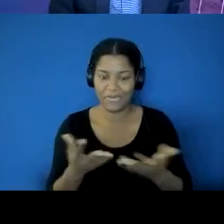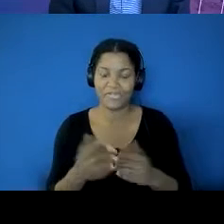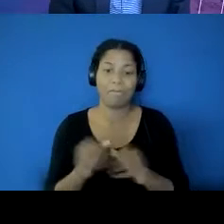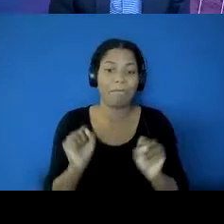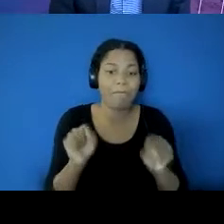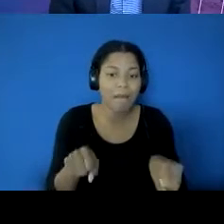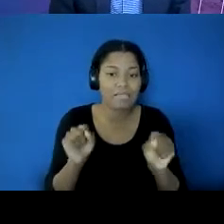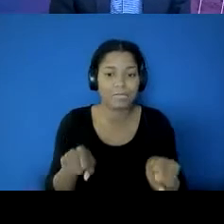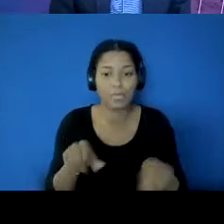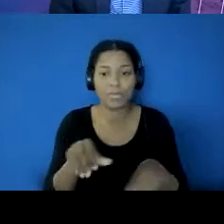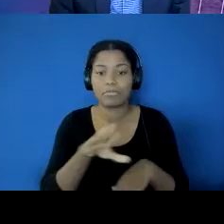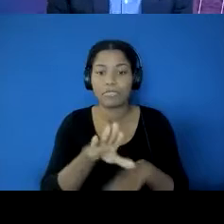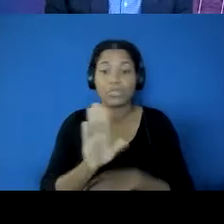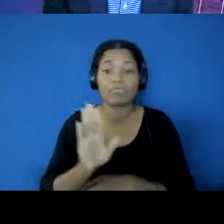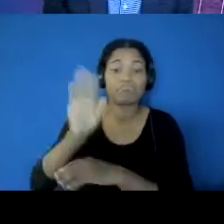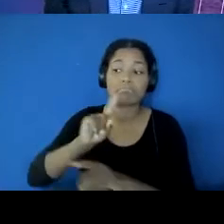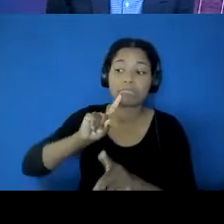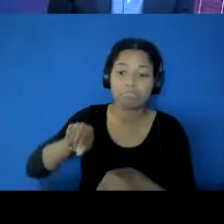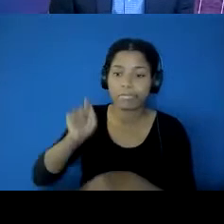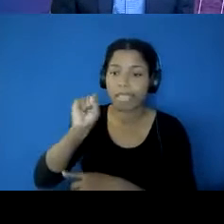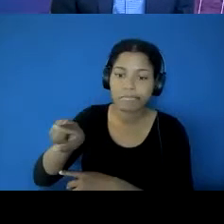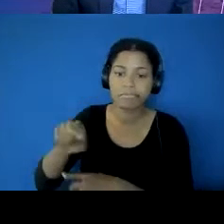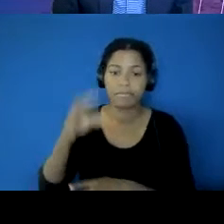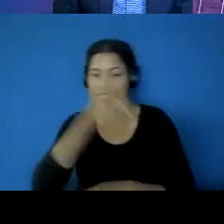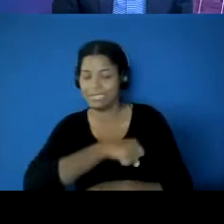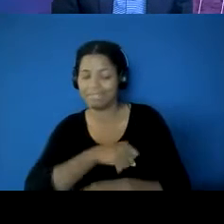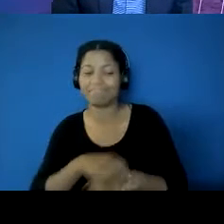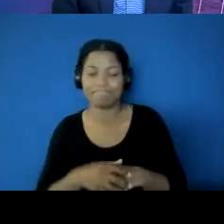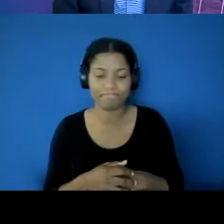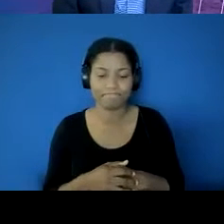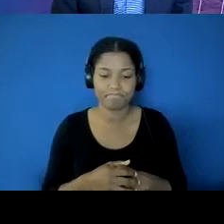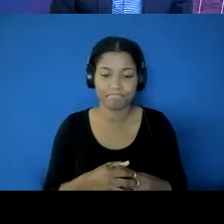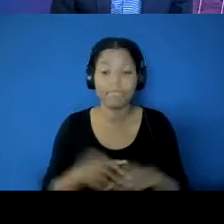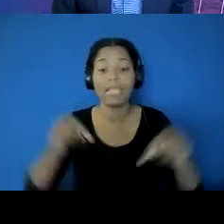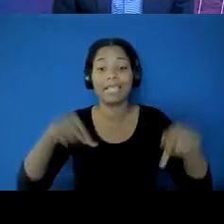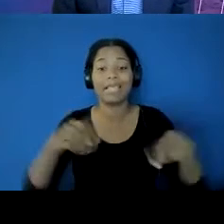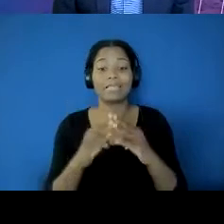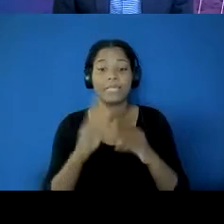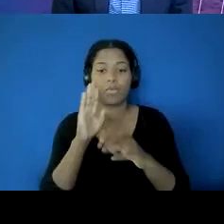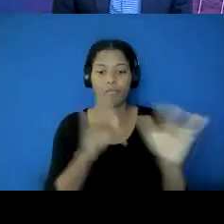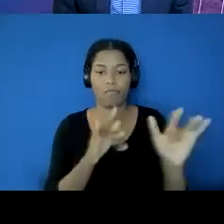we're not able to answer all of them, but we're going to do our best. We are recording this session, and it will be made available on our website,